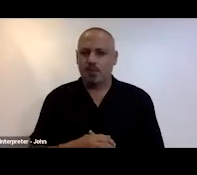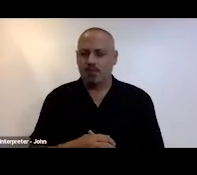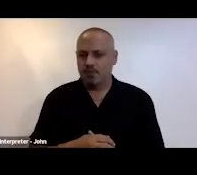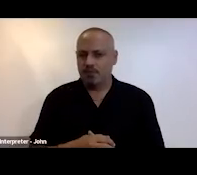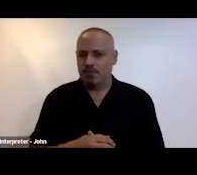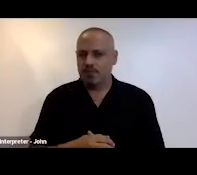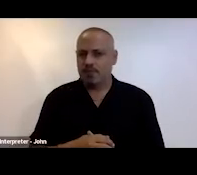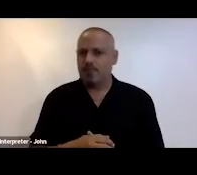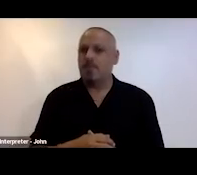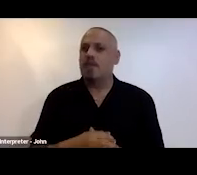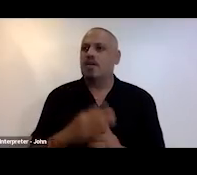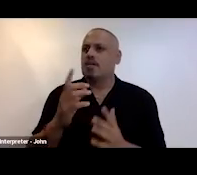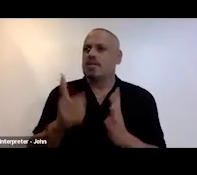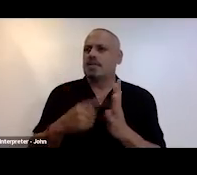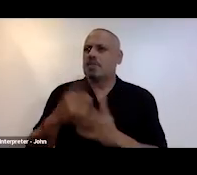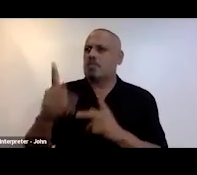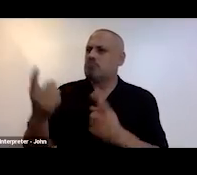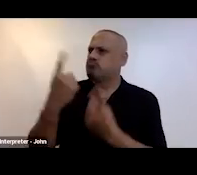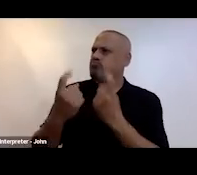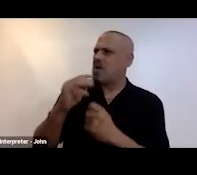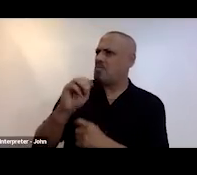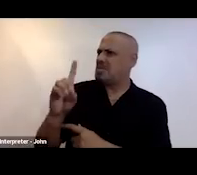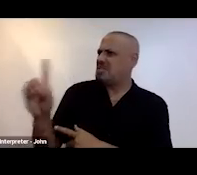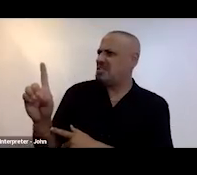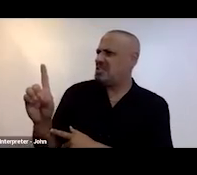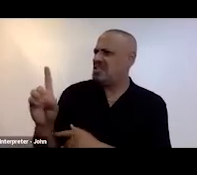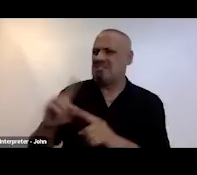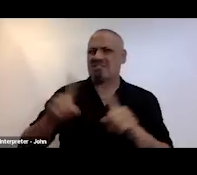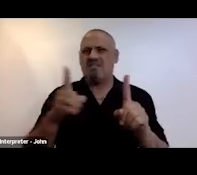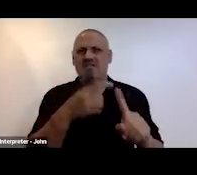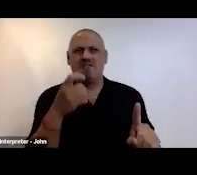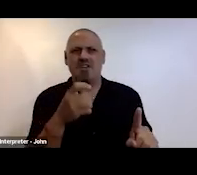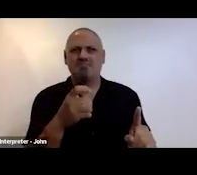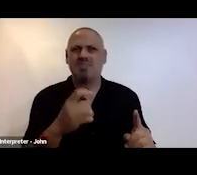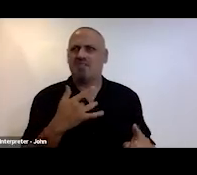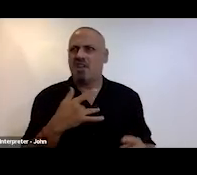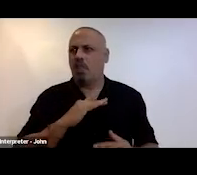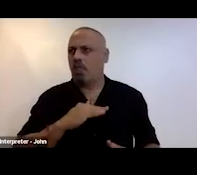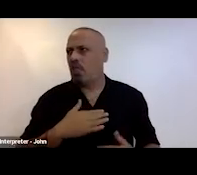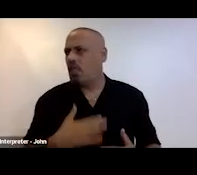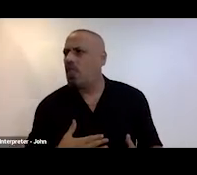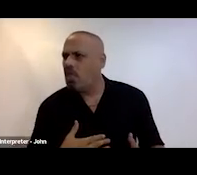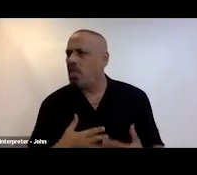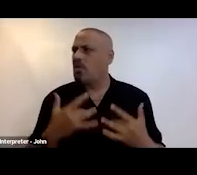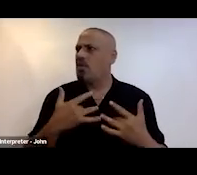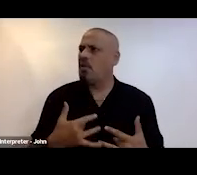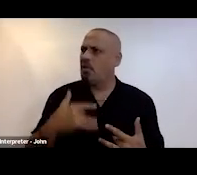So sometimes people ask, how is a major depressive disorder different from just feeling blue, or feeling low, or feeling sad?